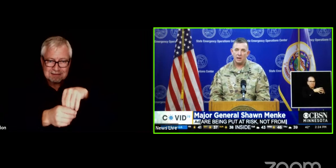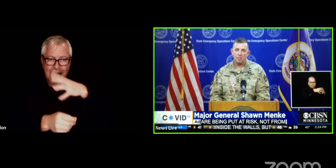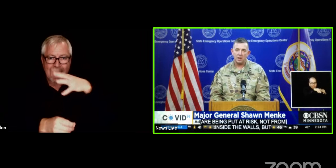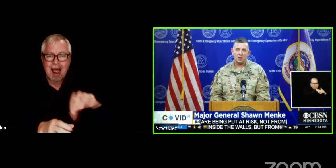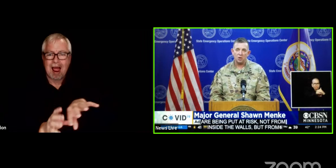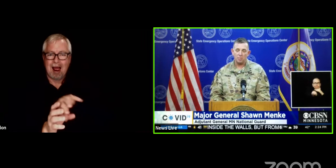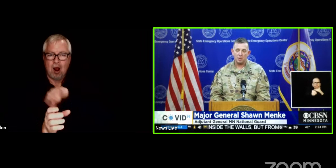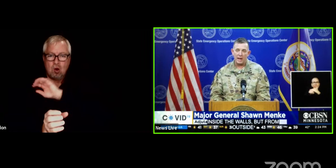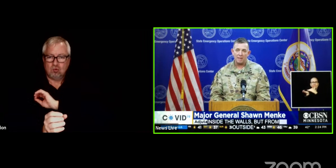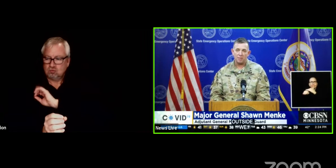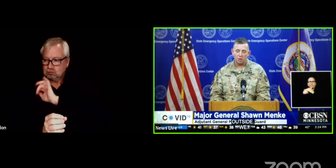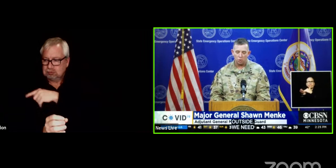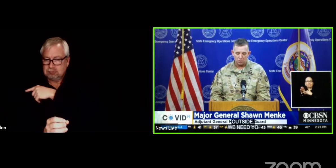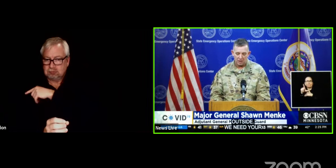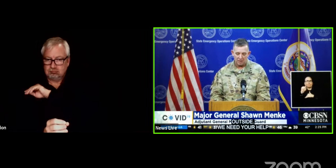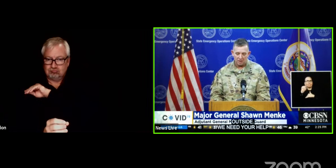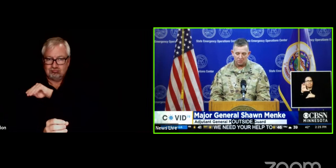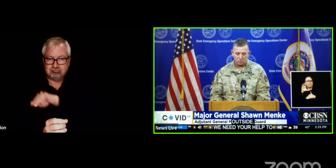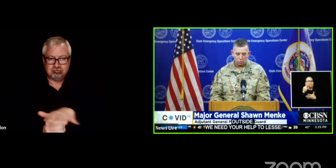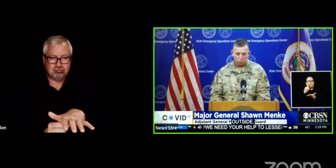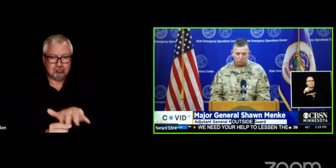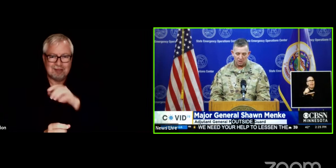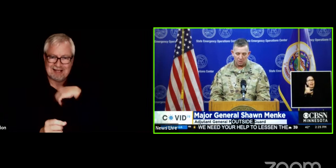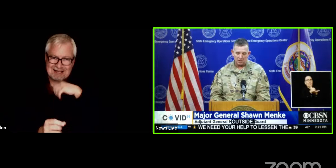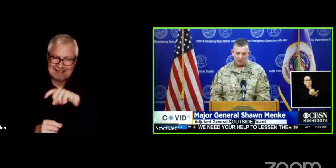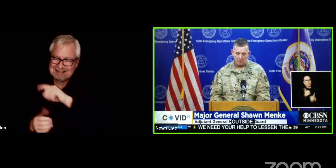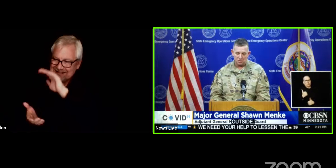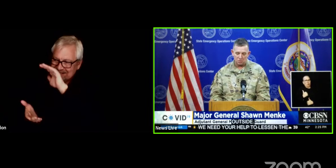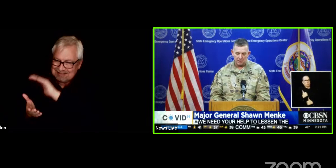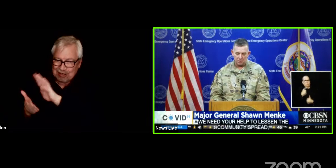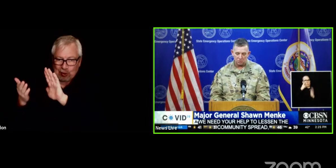I'MING YOU, ON BEHALF OF THE 1,000 SOLDIERS AND AIRMEN IN THE MINNESOTA NATIONAL